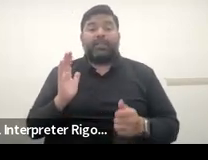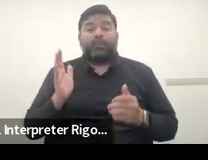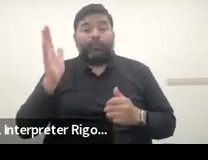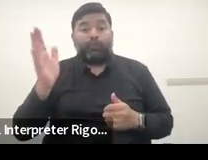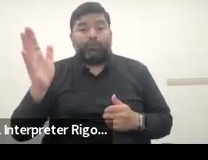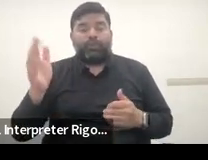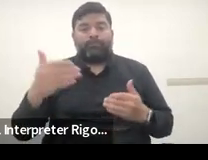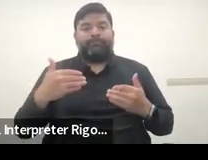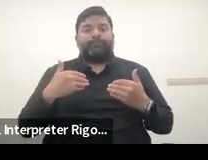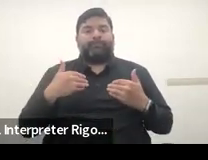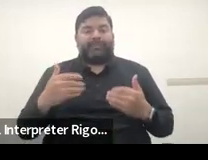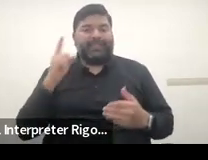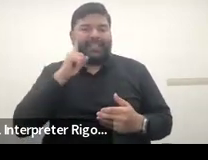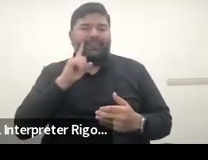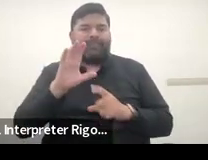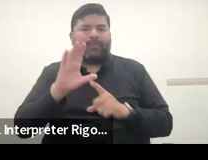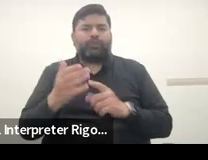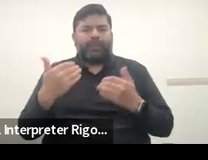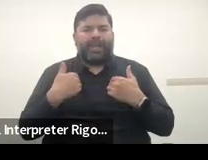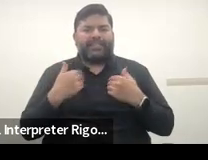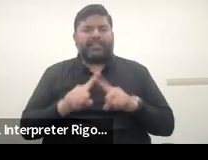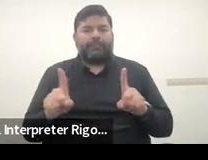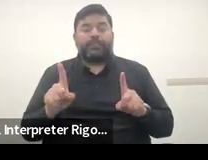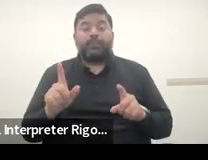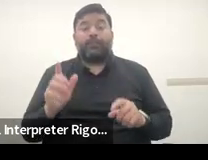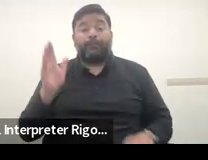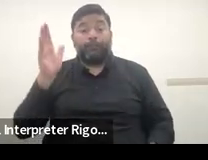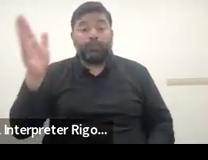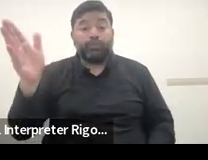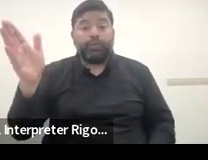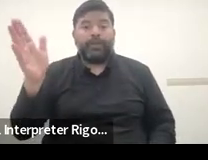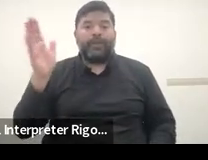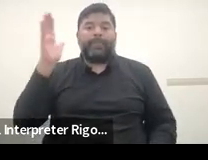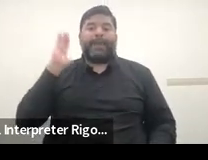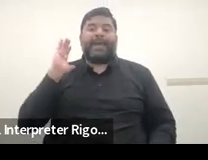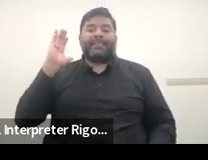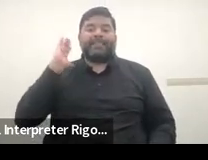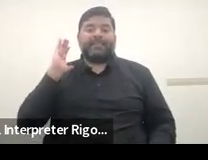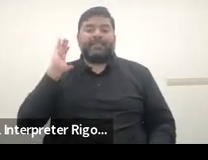difference, for example like future versus past they look kind of similar except future is going